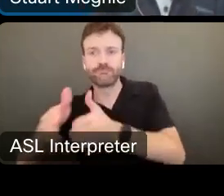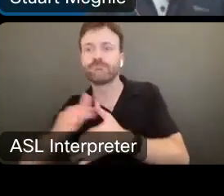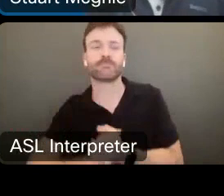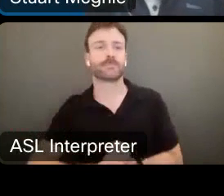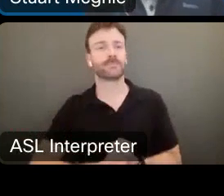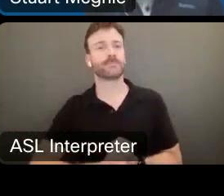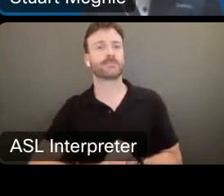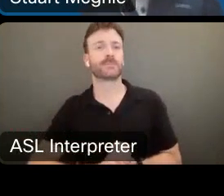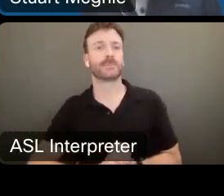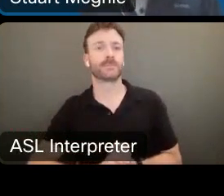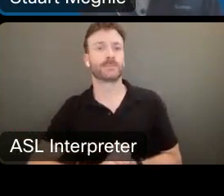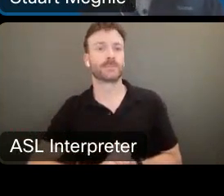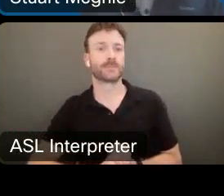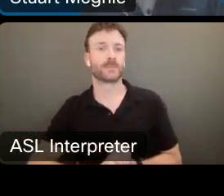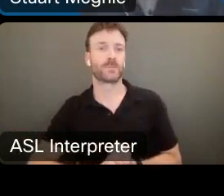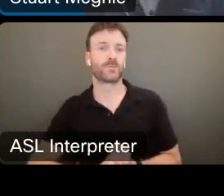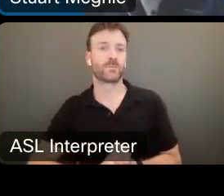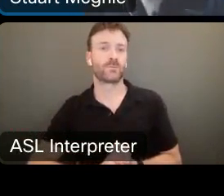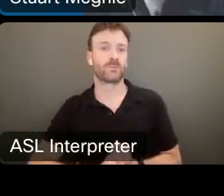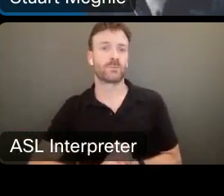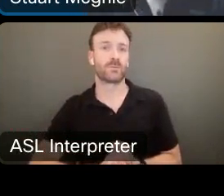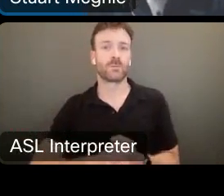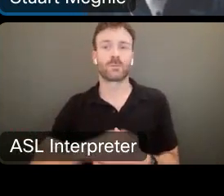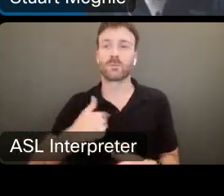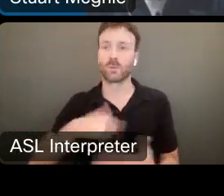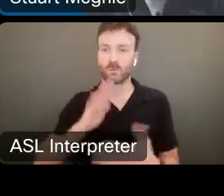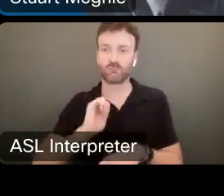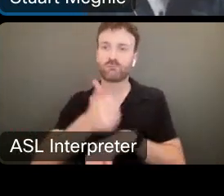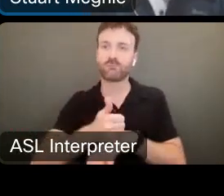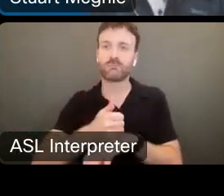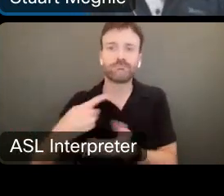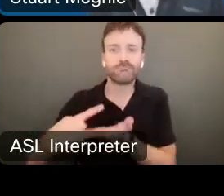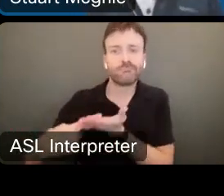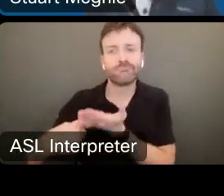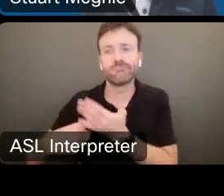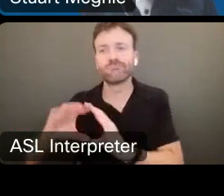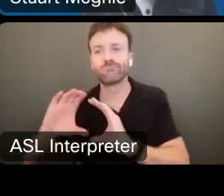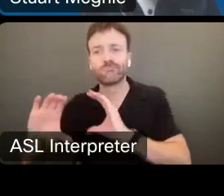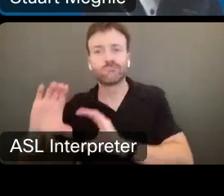We've created tailgates and conversations and information